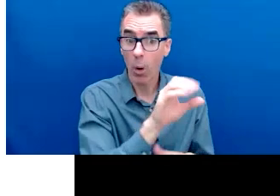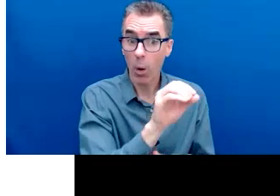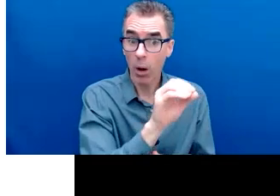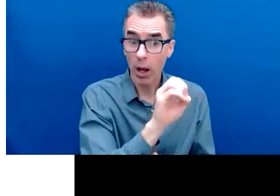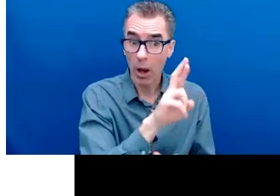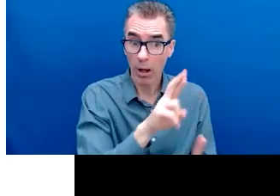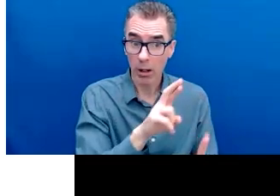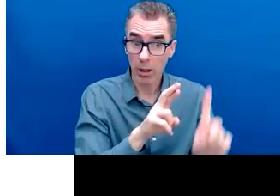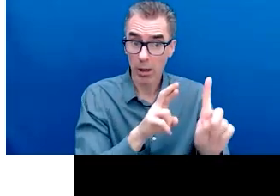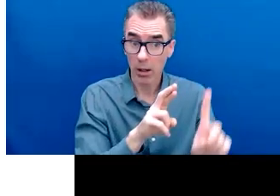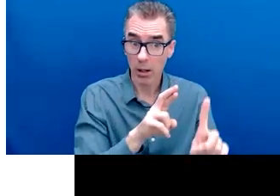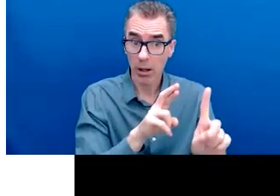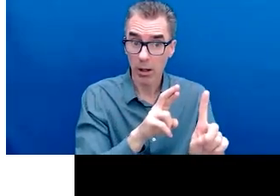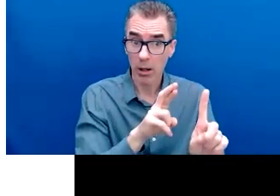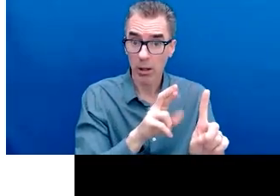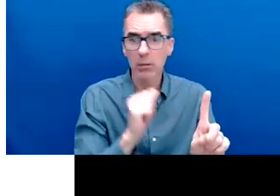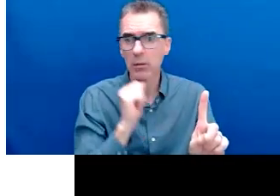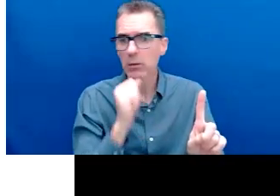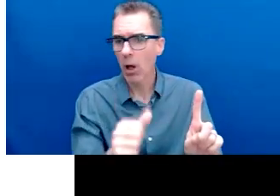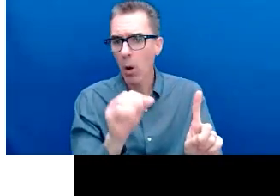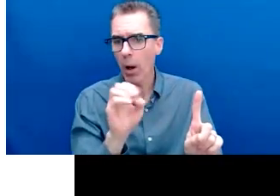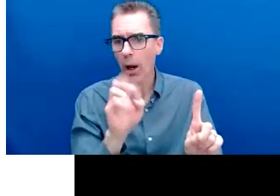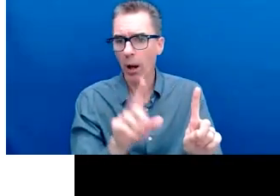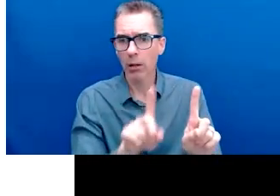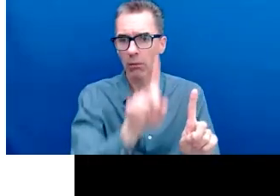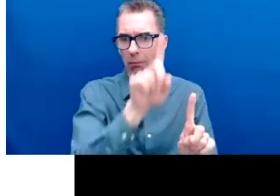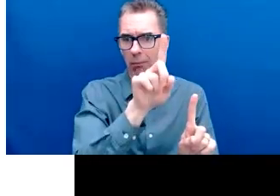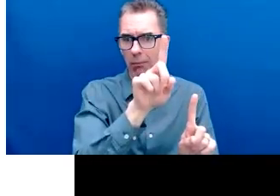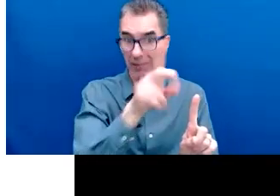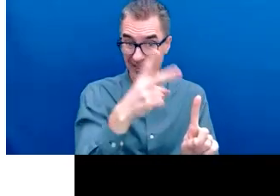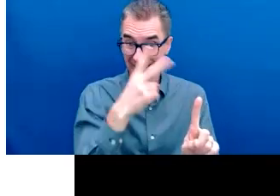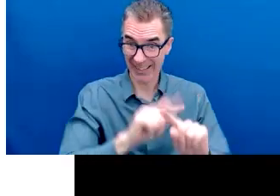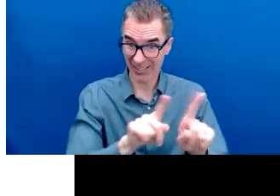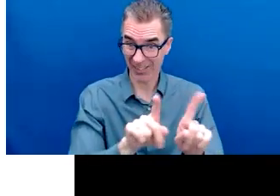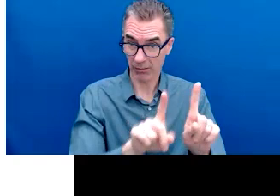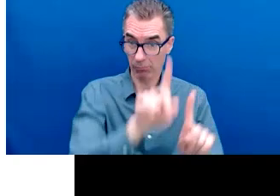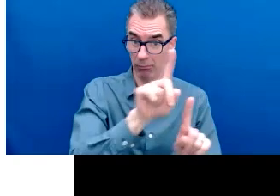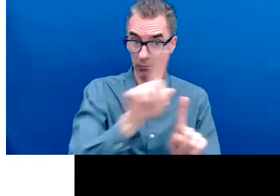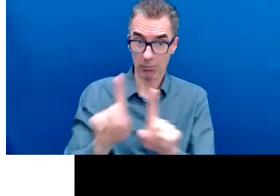courses versus non-OER courses. And so you can see that the